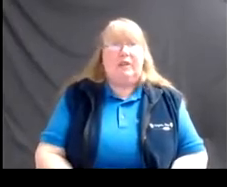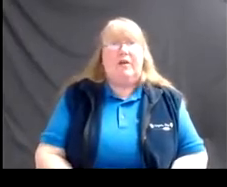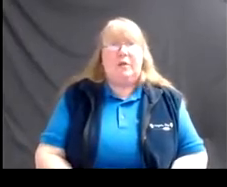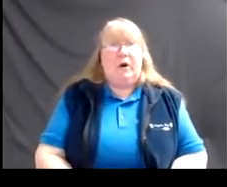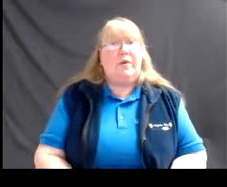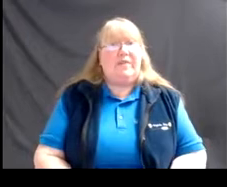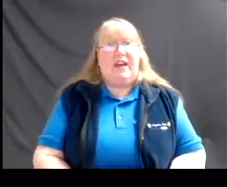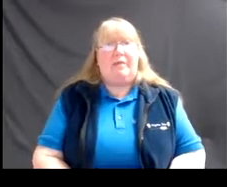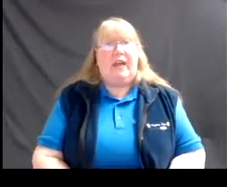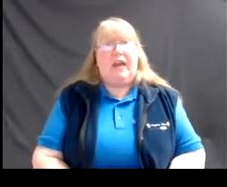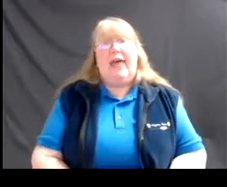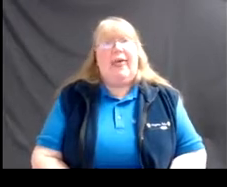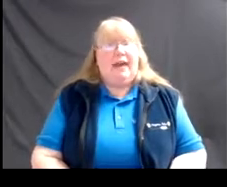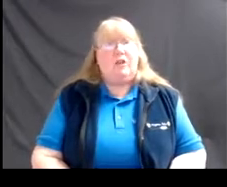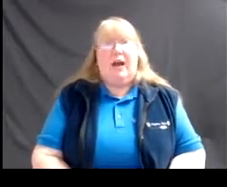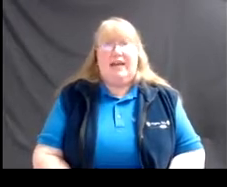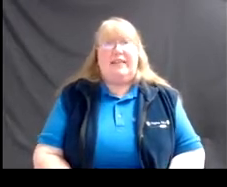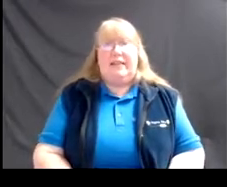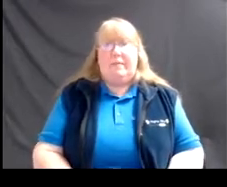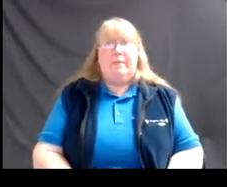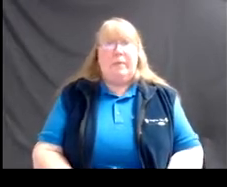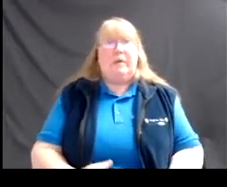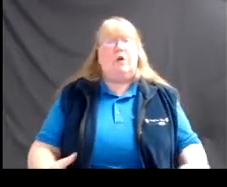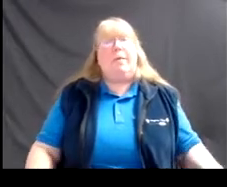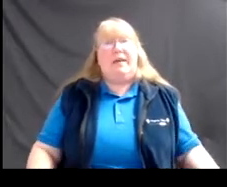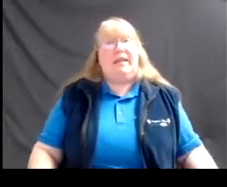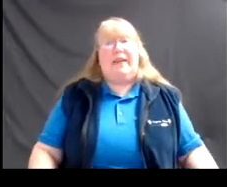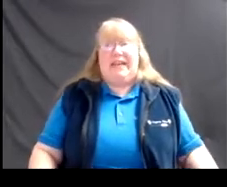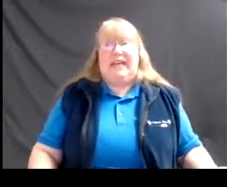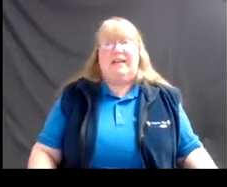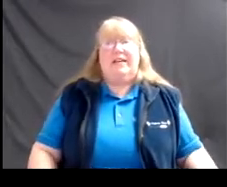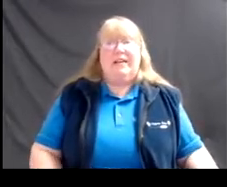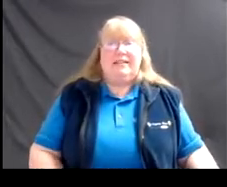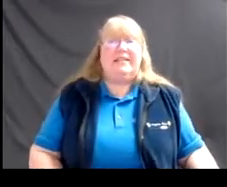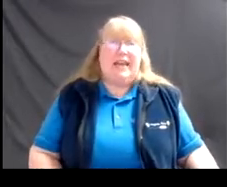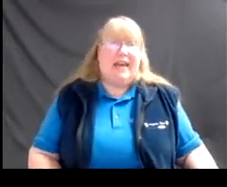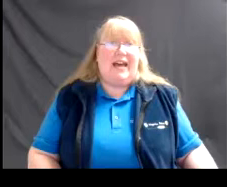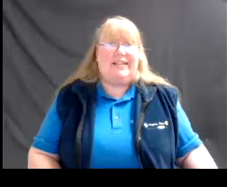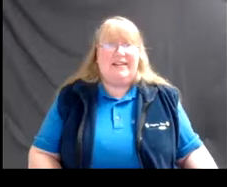love to work with the family and try to get them the equipment that they need to stay connected.